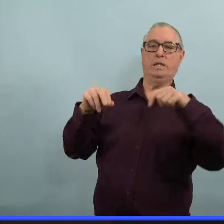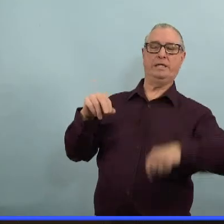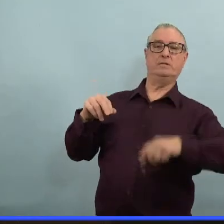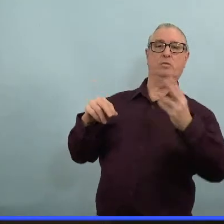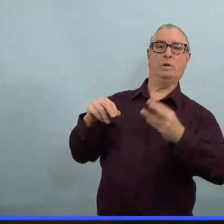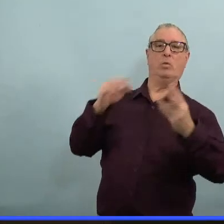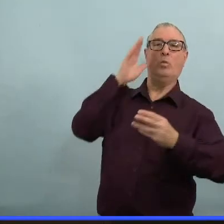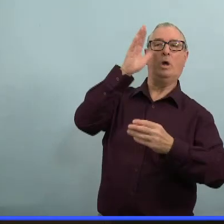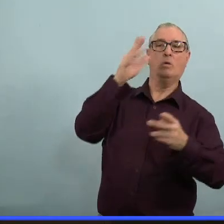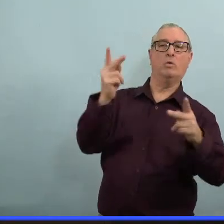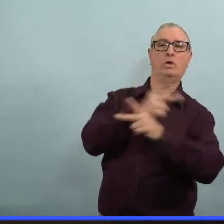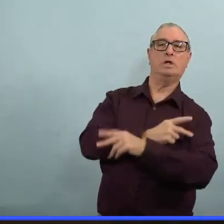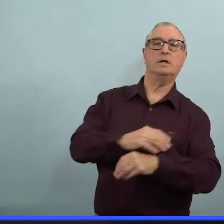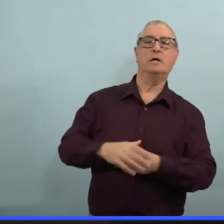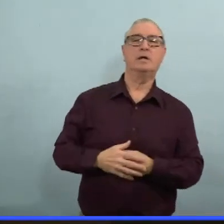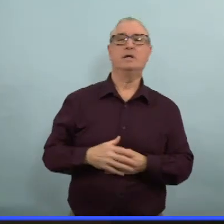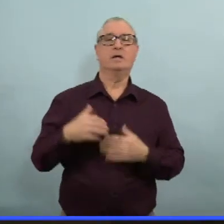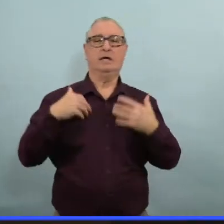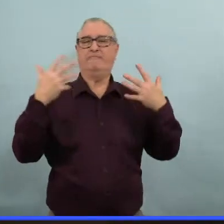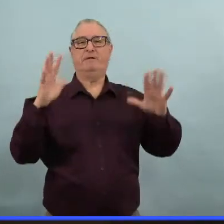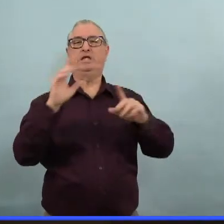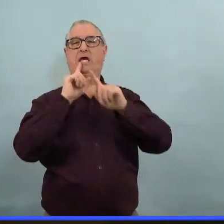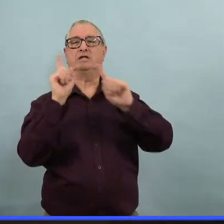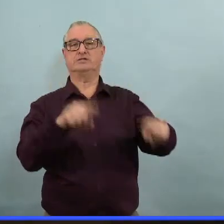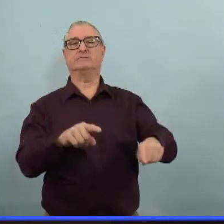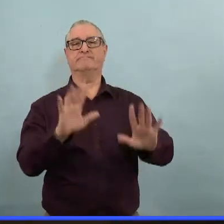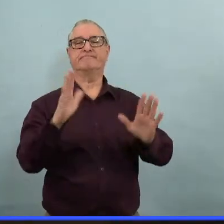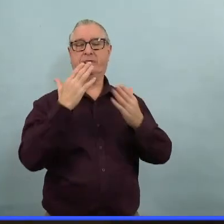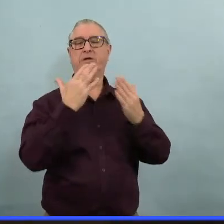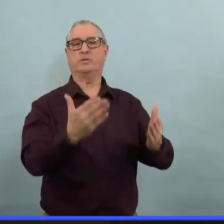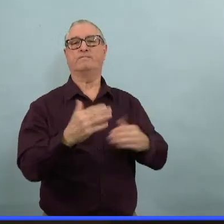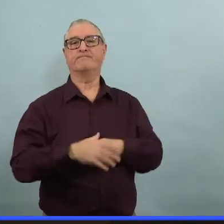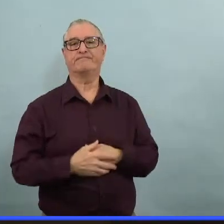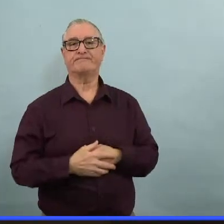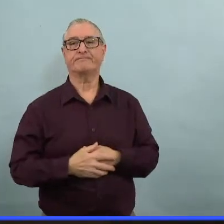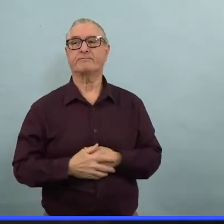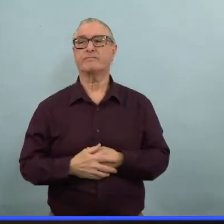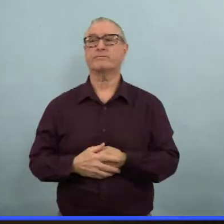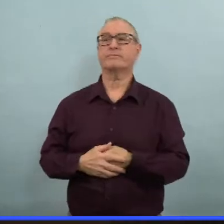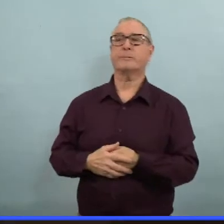different question dr roosev premier when you had this plan to relax restrictions on tuesday what